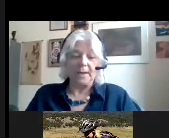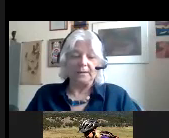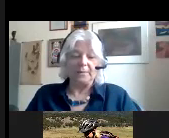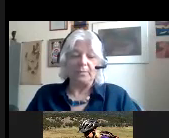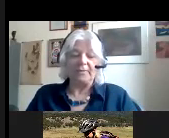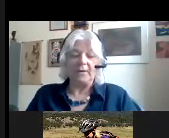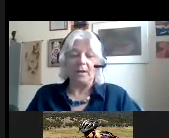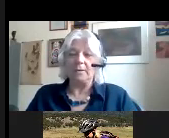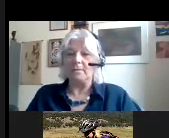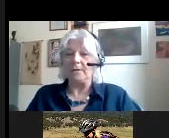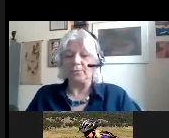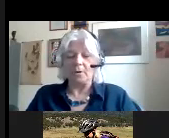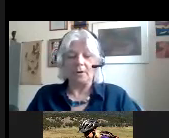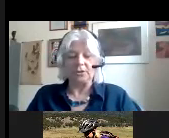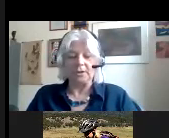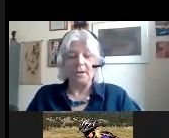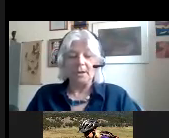impacted people of color much more harshly, was in